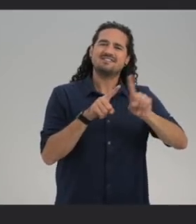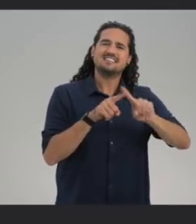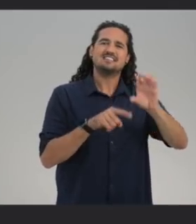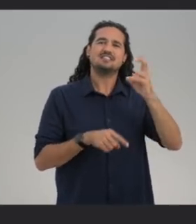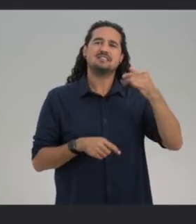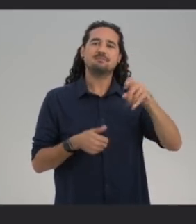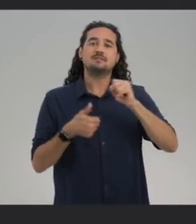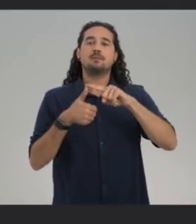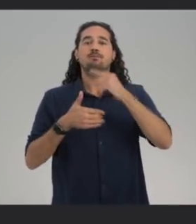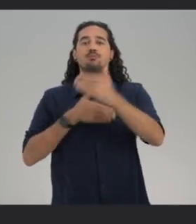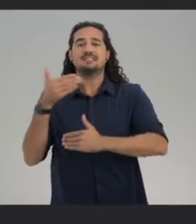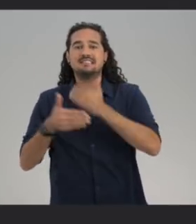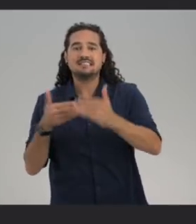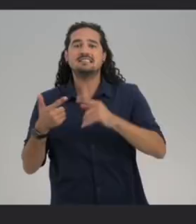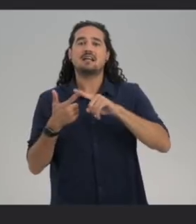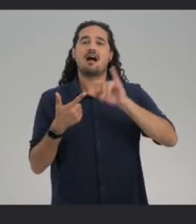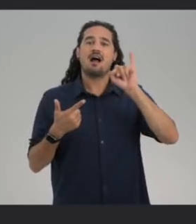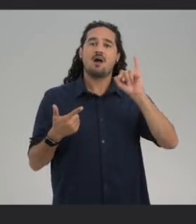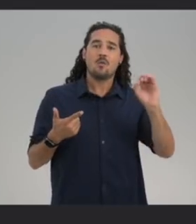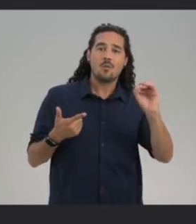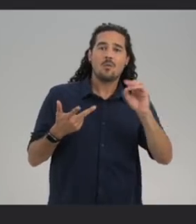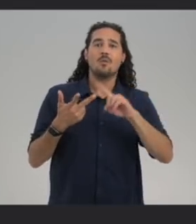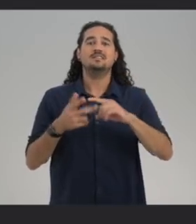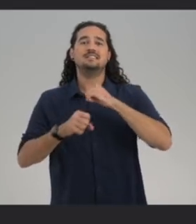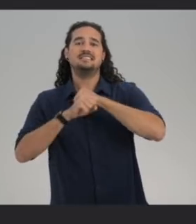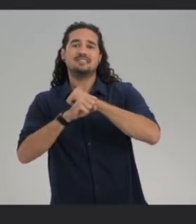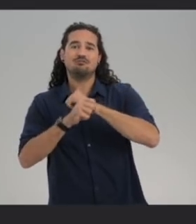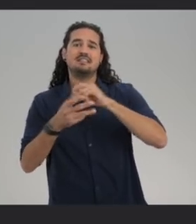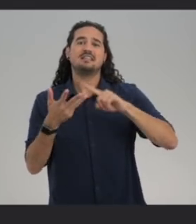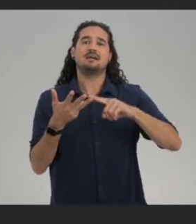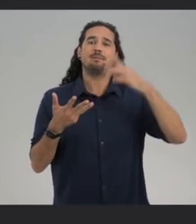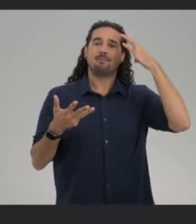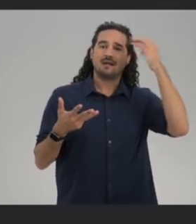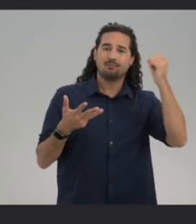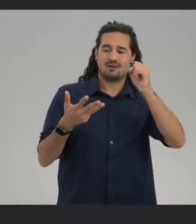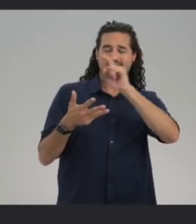It had chips for the processor, I/O, security and memory.